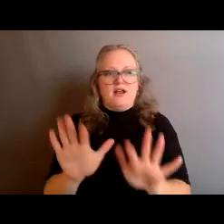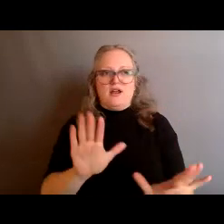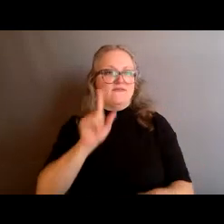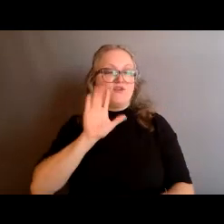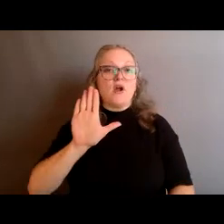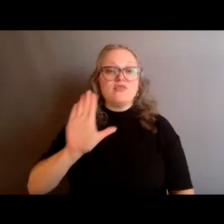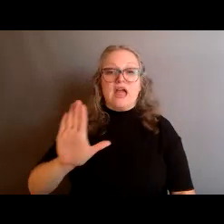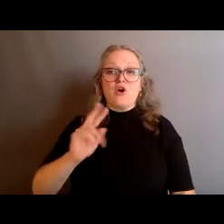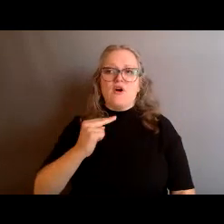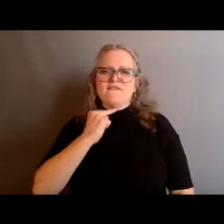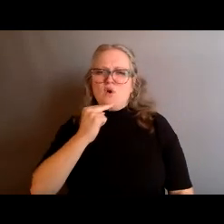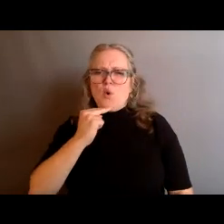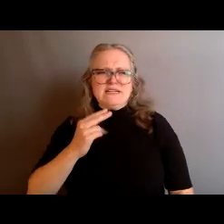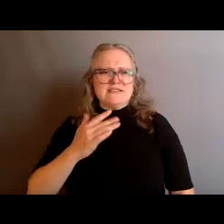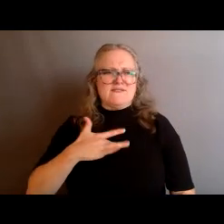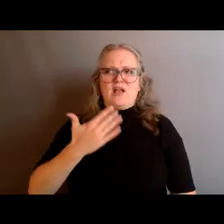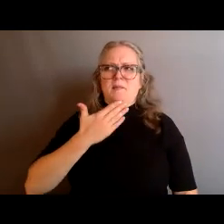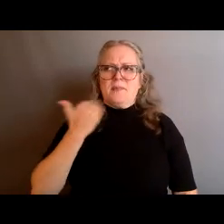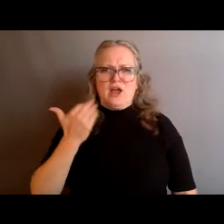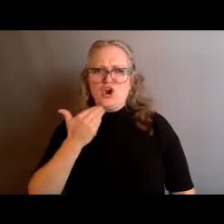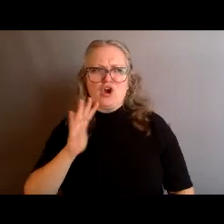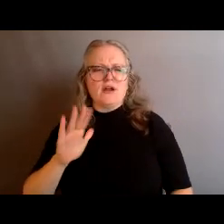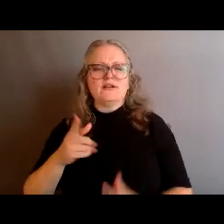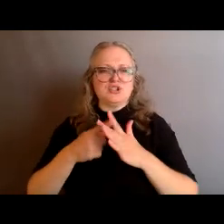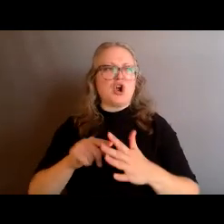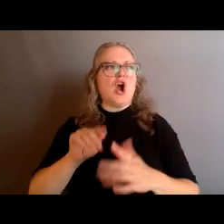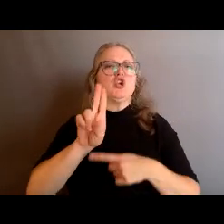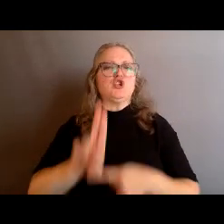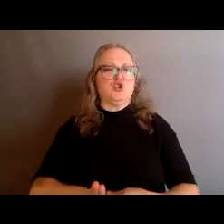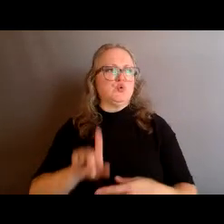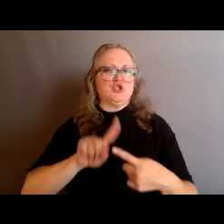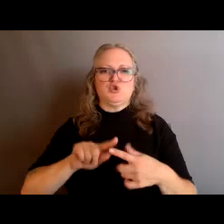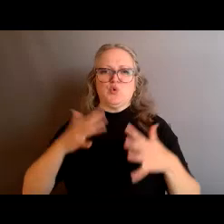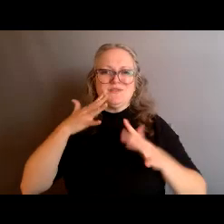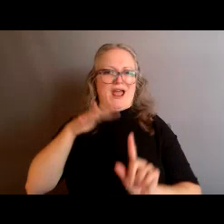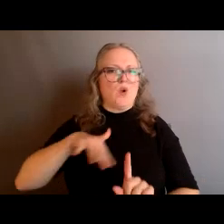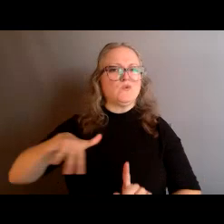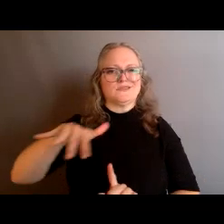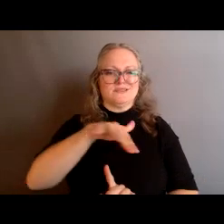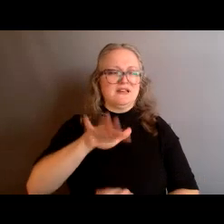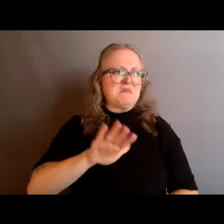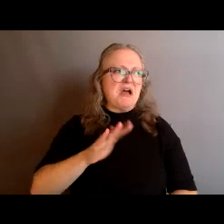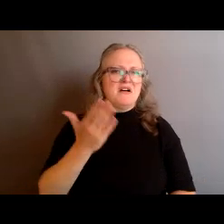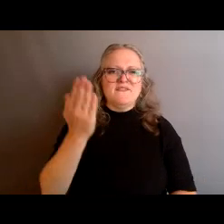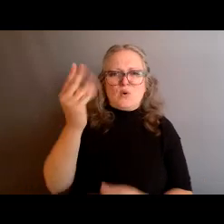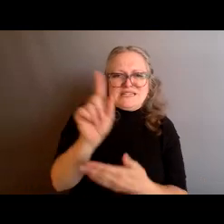to feel like it's better and for them to start acclimating to sounds really good. They did about 14 days. I forget they have them on.